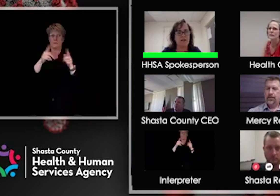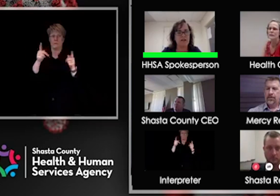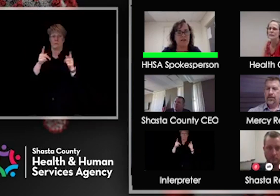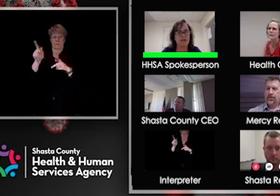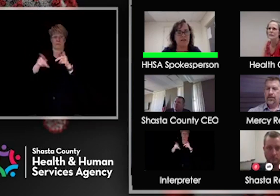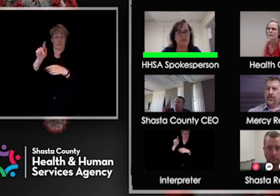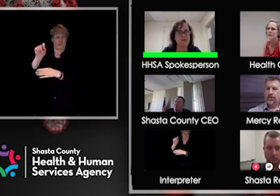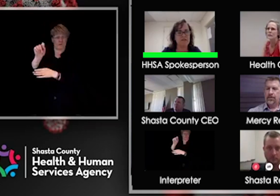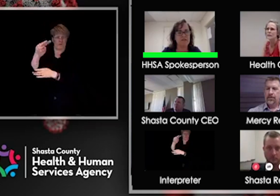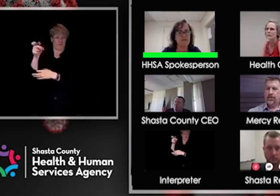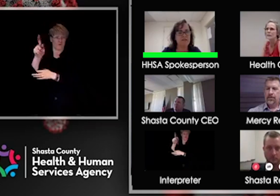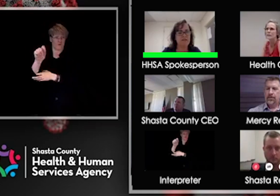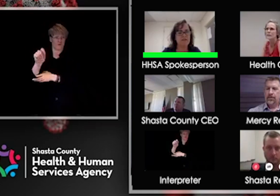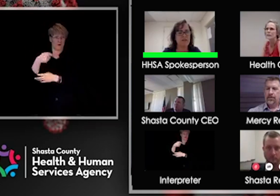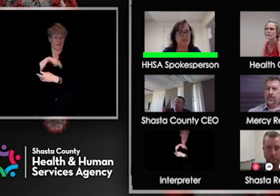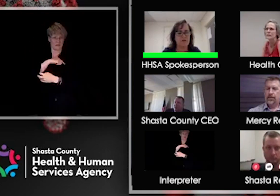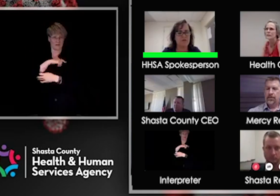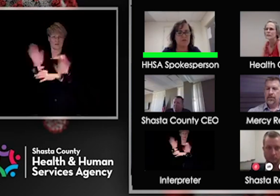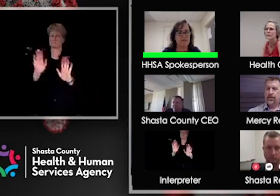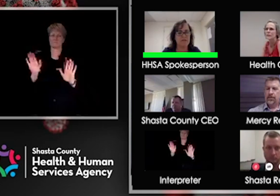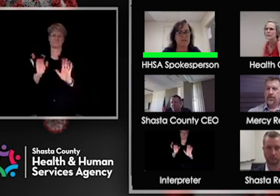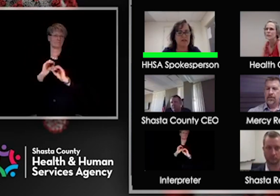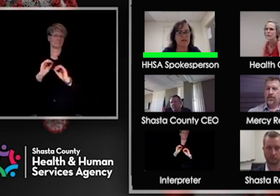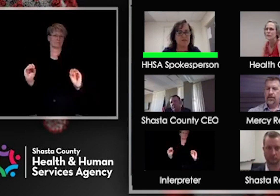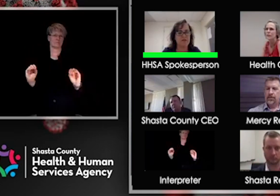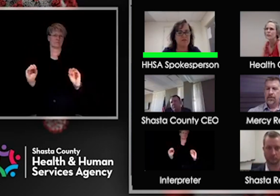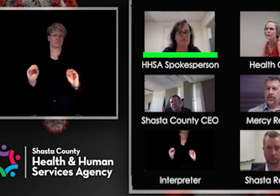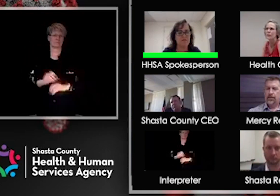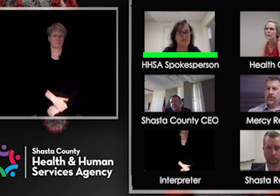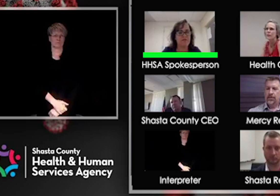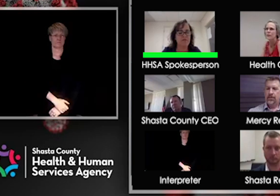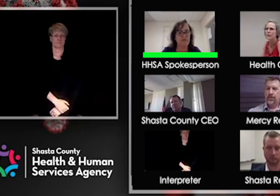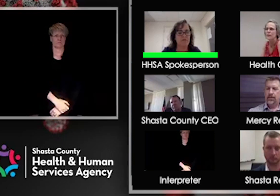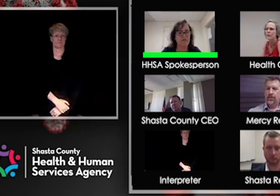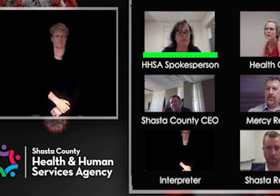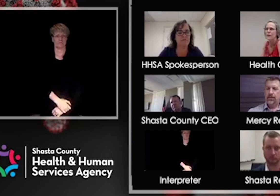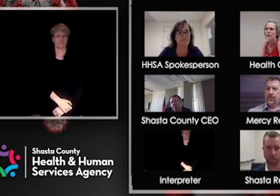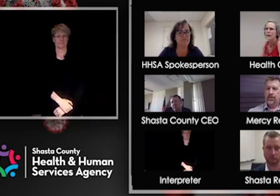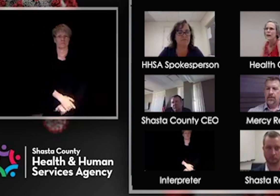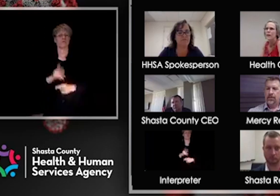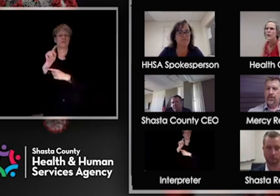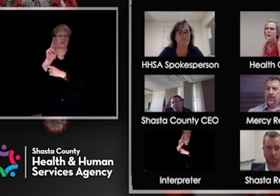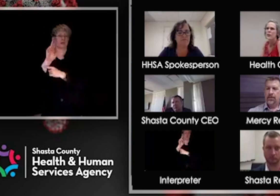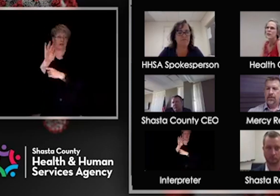we haven’t gotten any threats. It looks like Dr. Ramstrom has something to add.